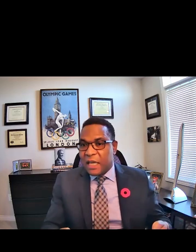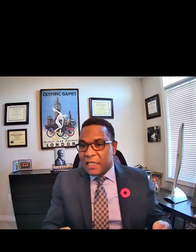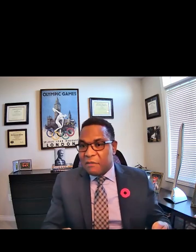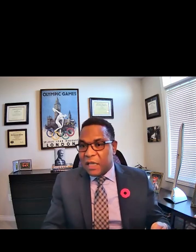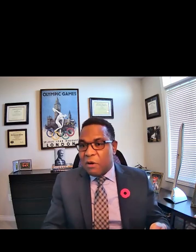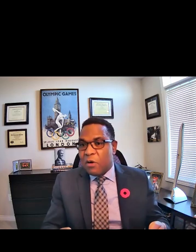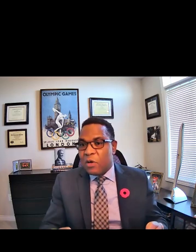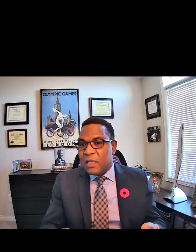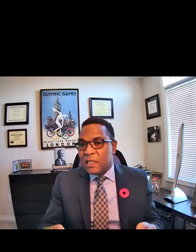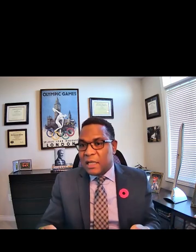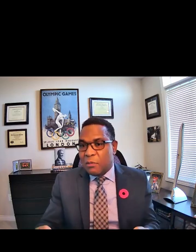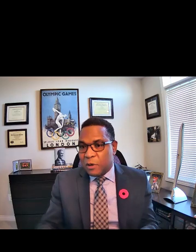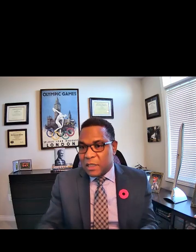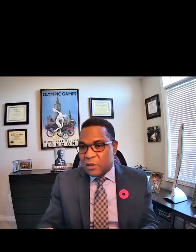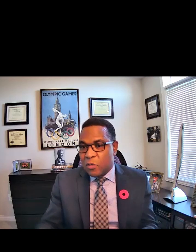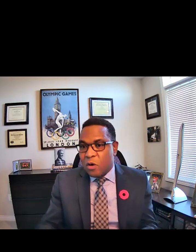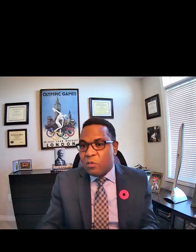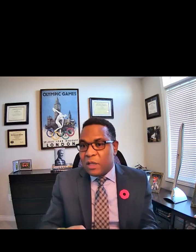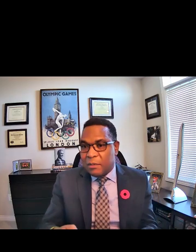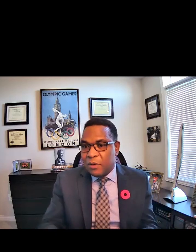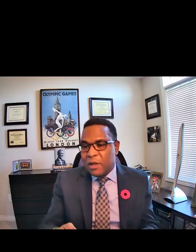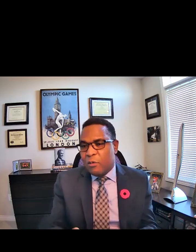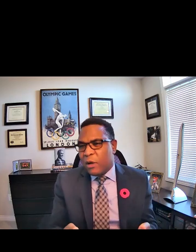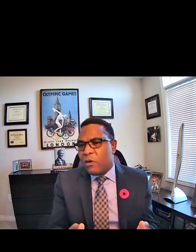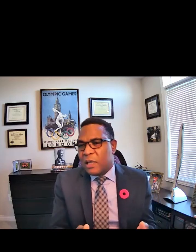navigate even our own internal process to work with them.